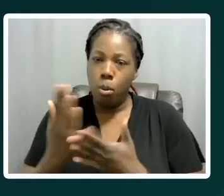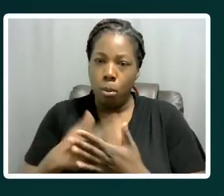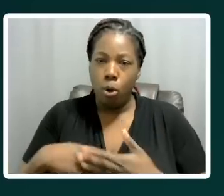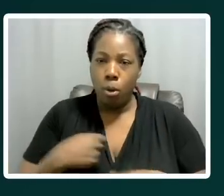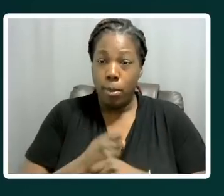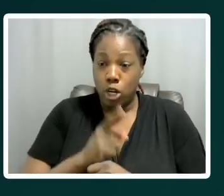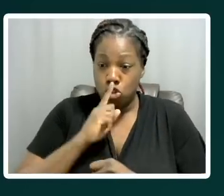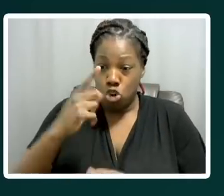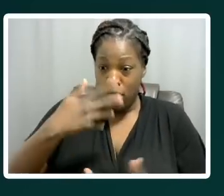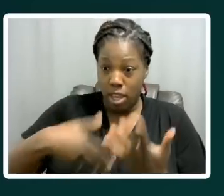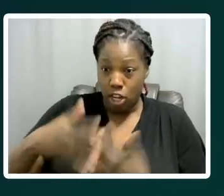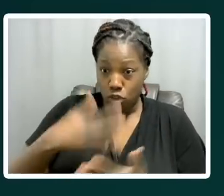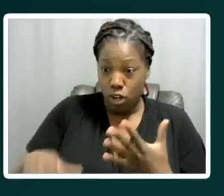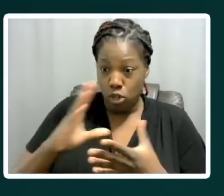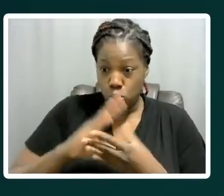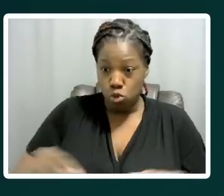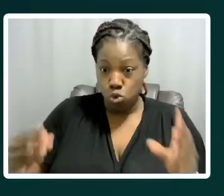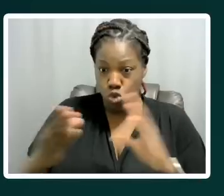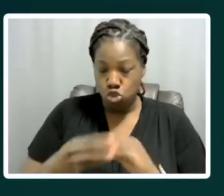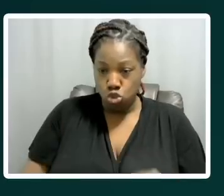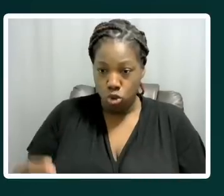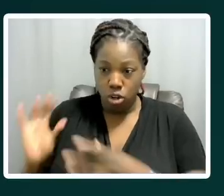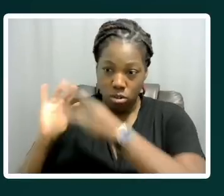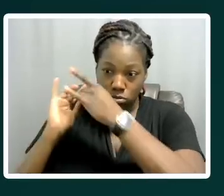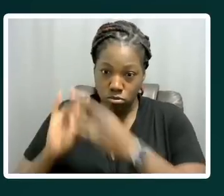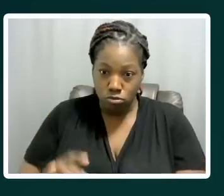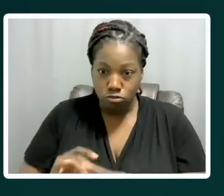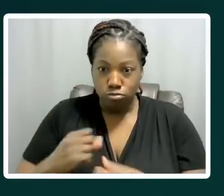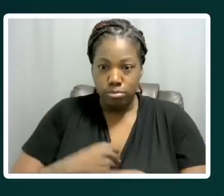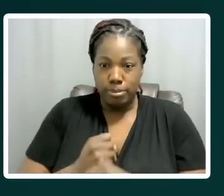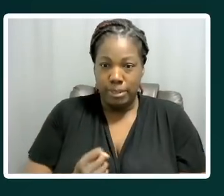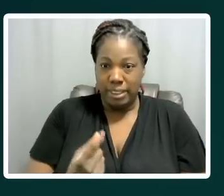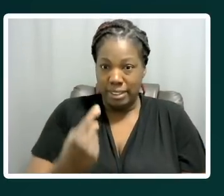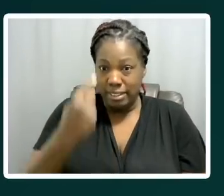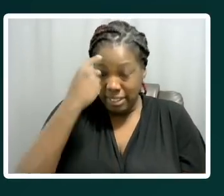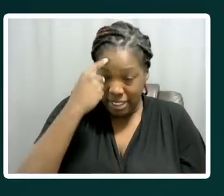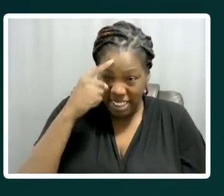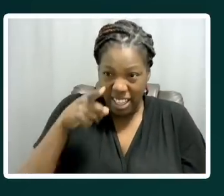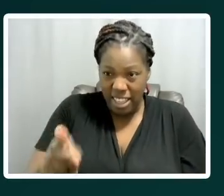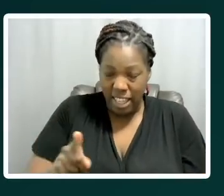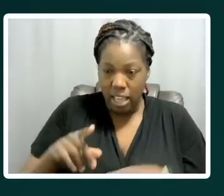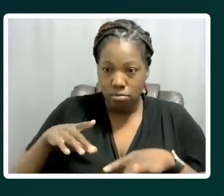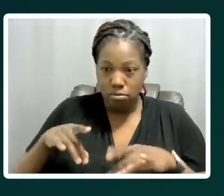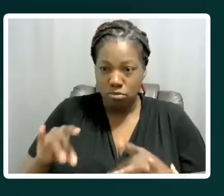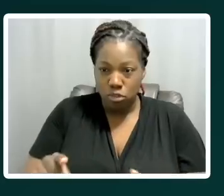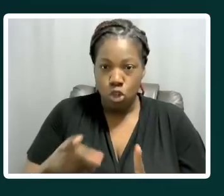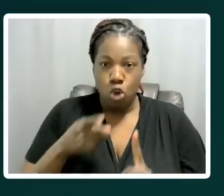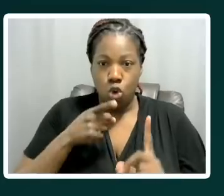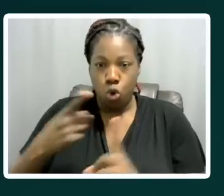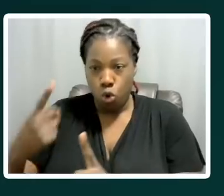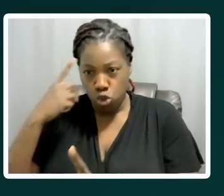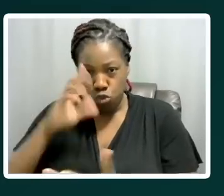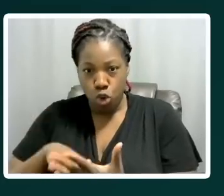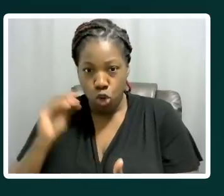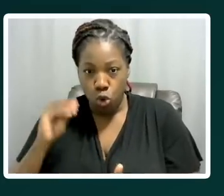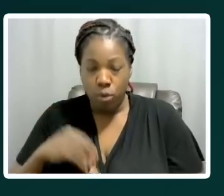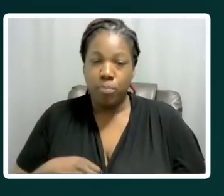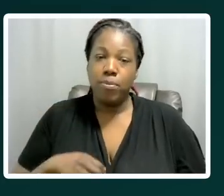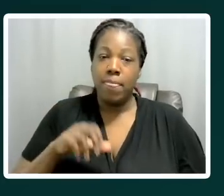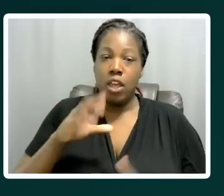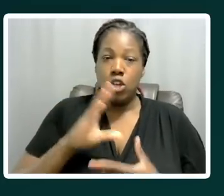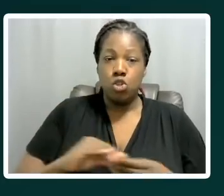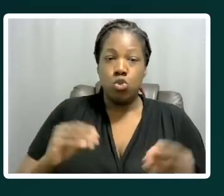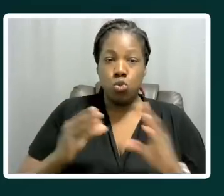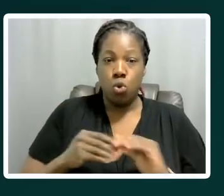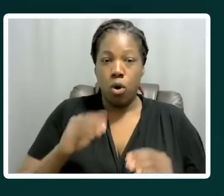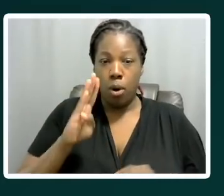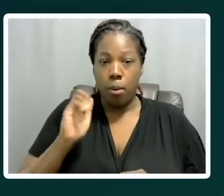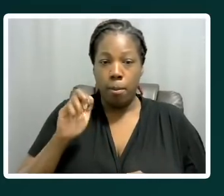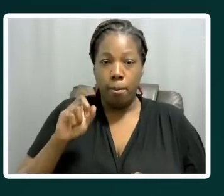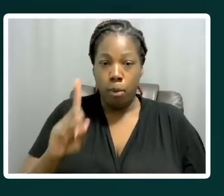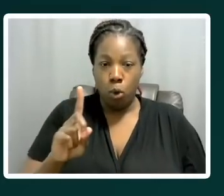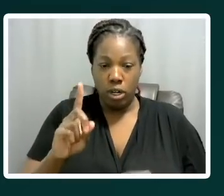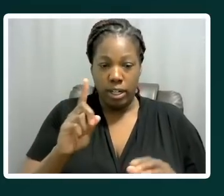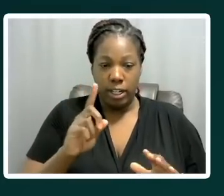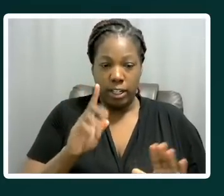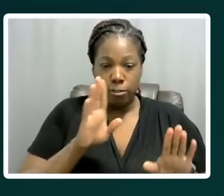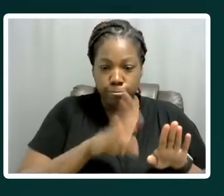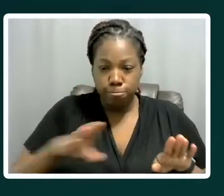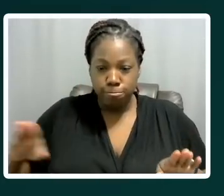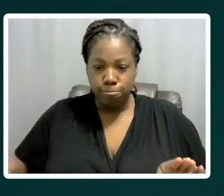and story makes sense as students reach their learning goals. Storyboarding, visualizing the